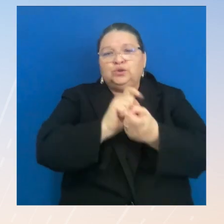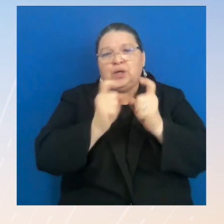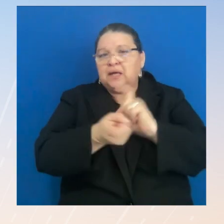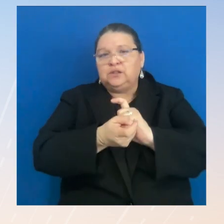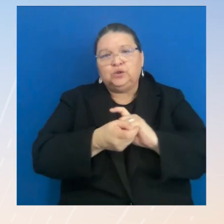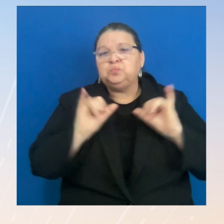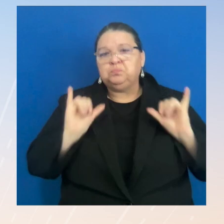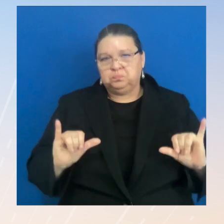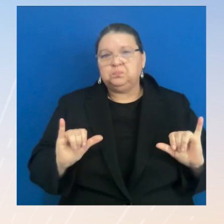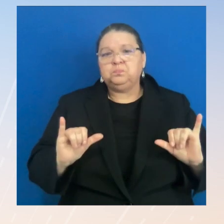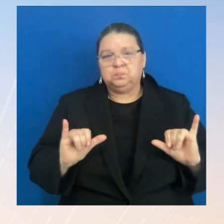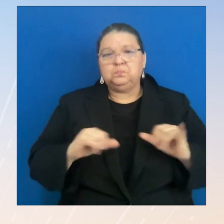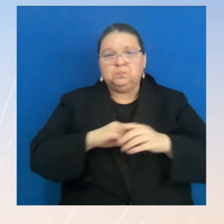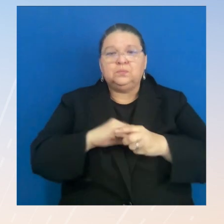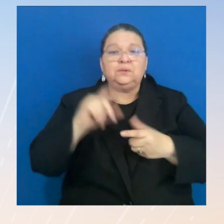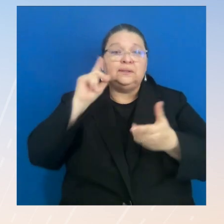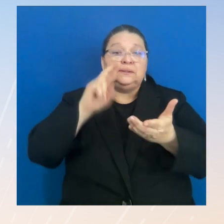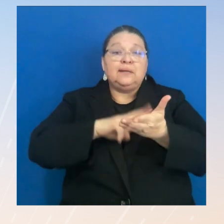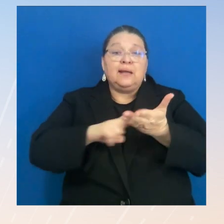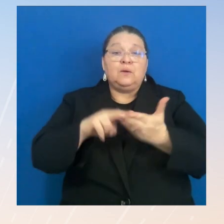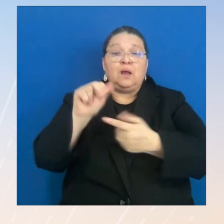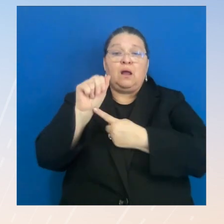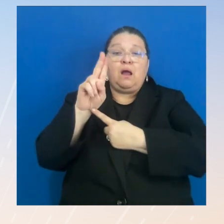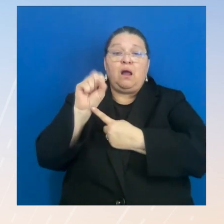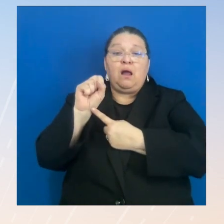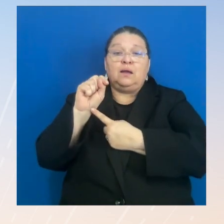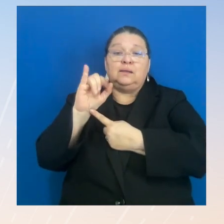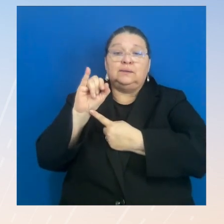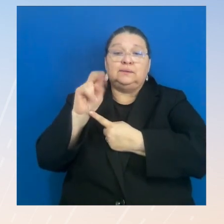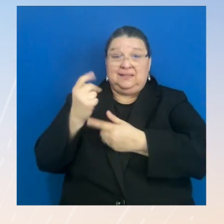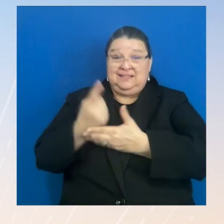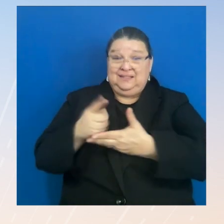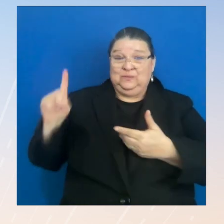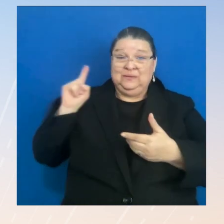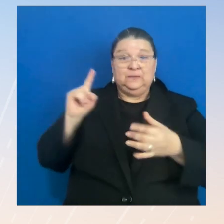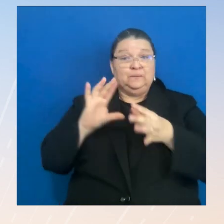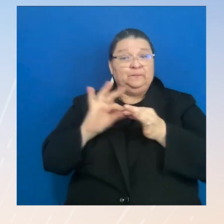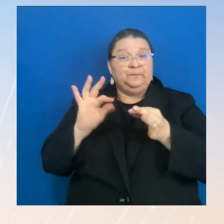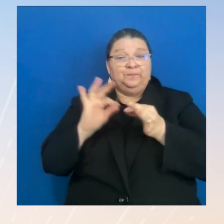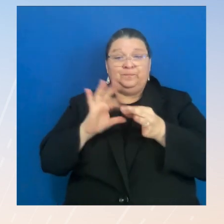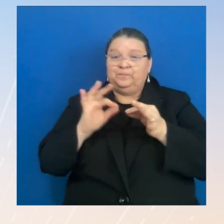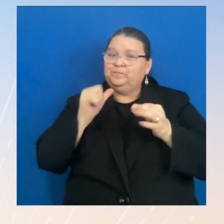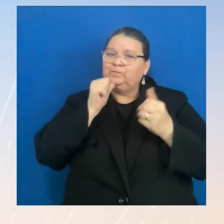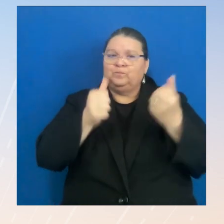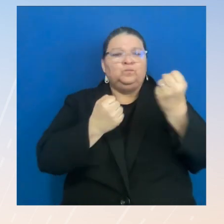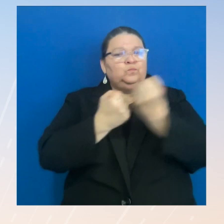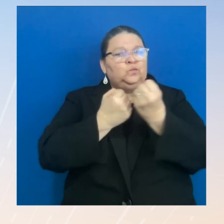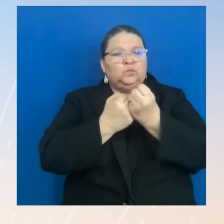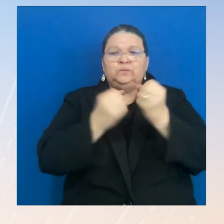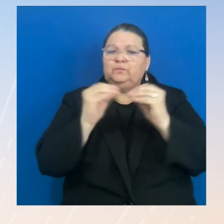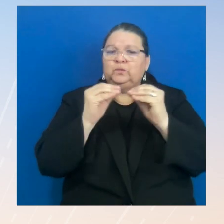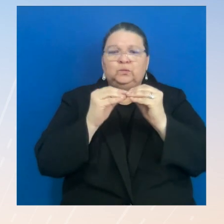"do not support the transfer of additional fighter aircraft at this time." Is that still the United States' position?